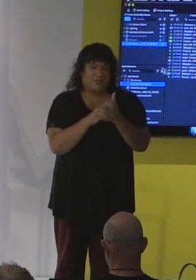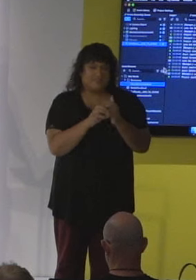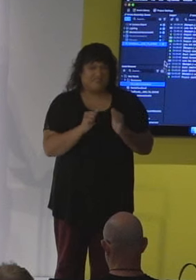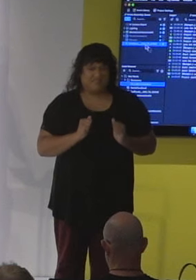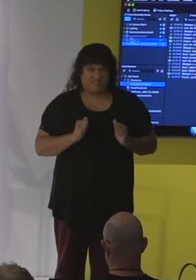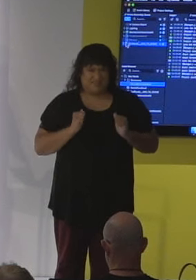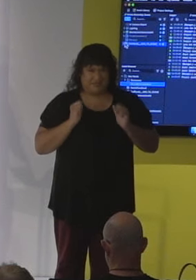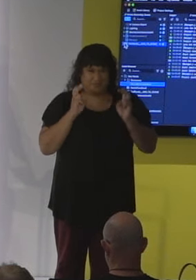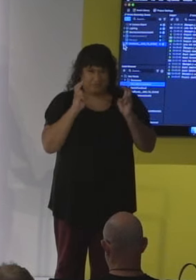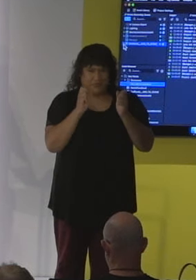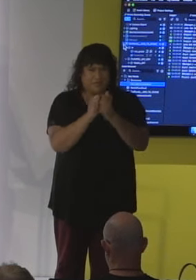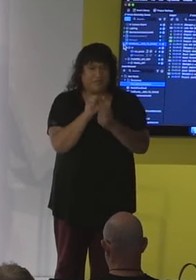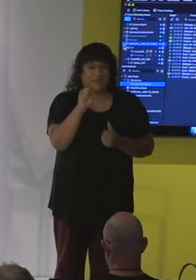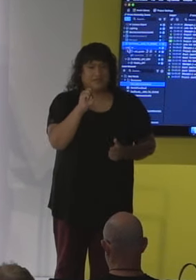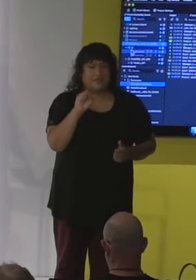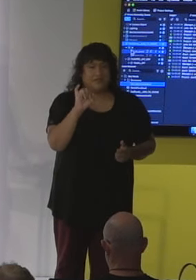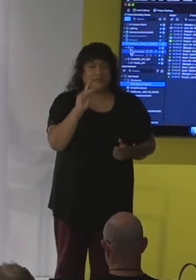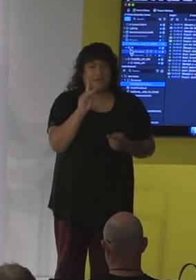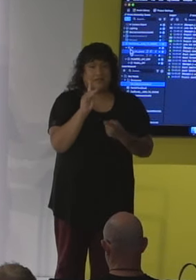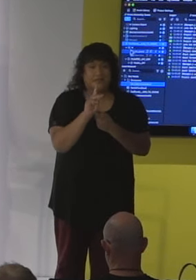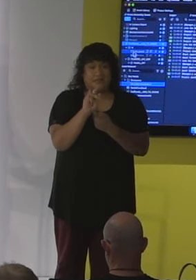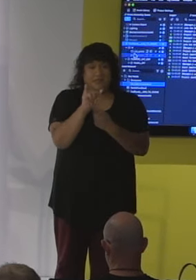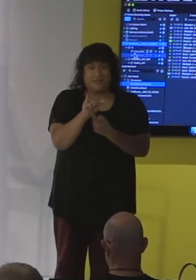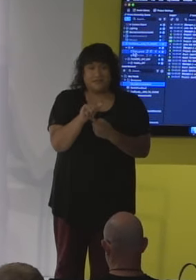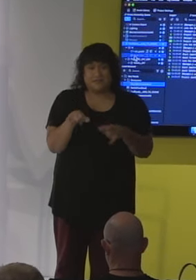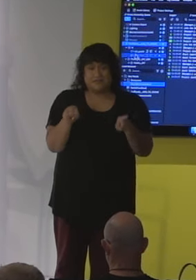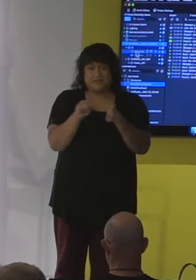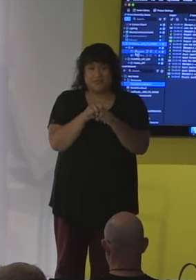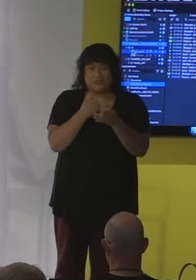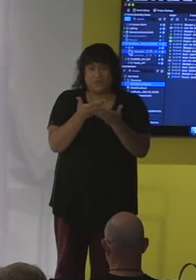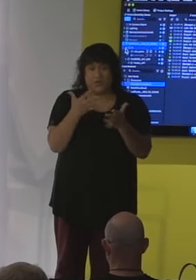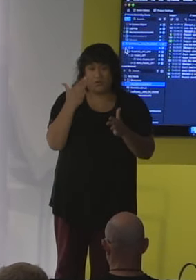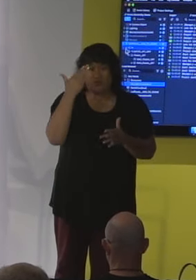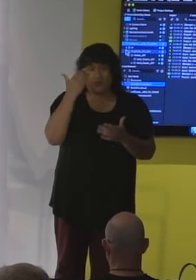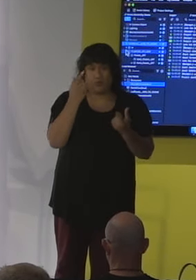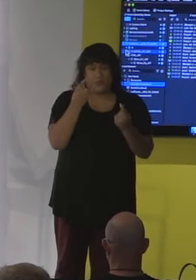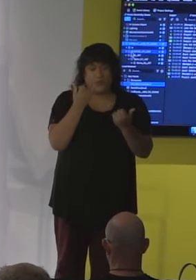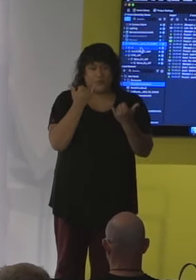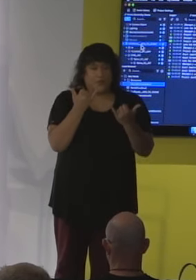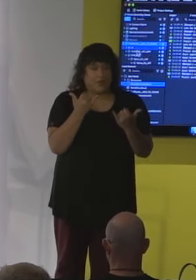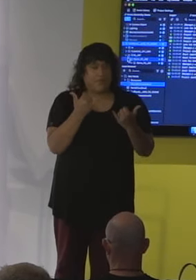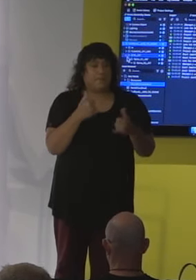And it's really just the same thing that you already know how to do. So, let's create a physics collider.